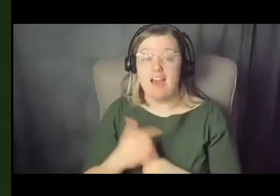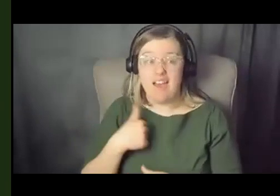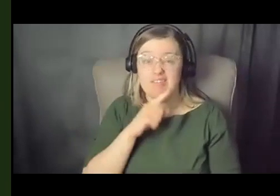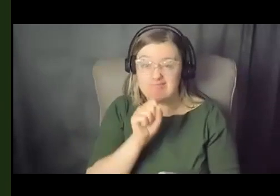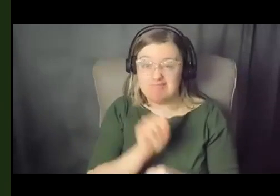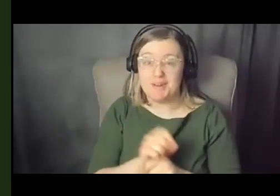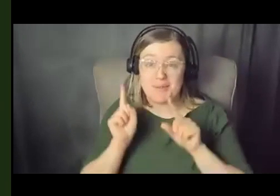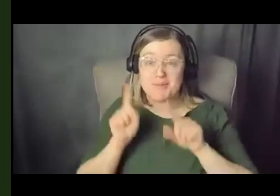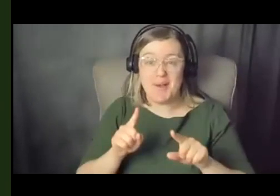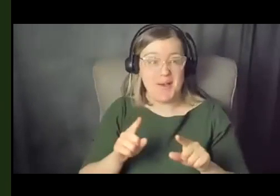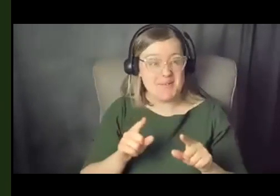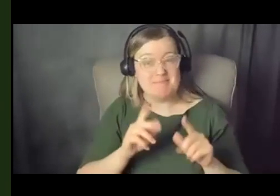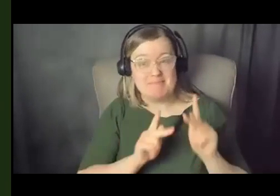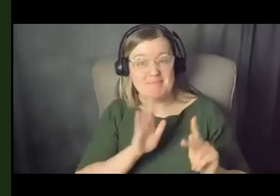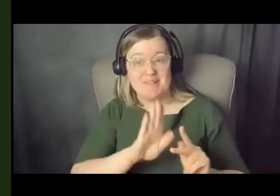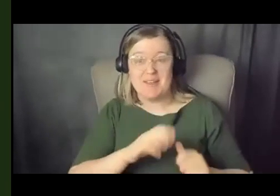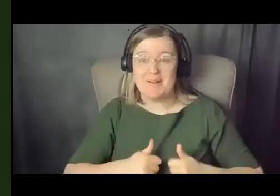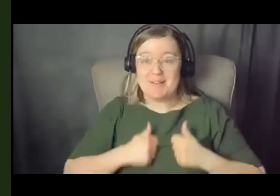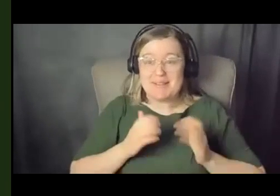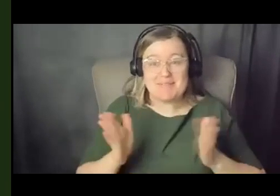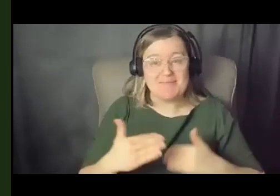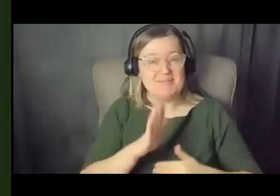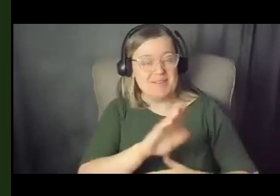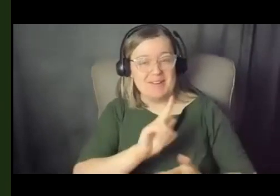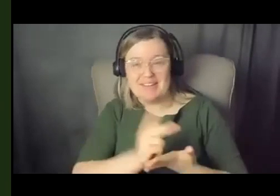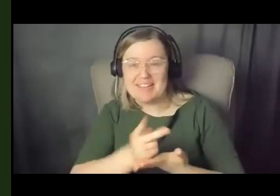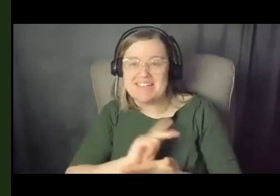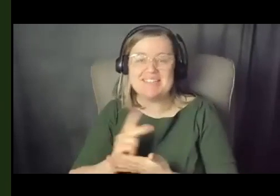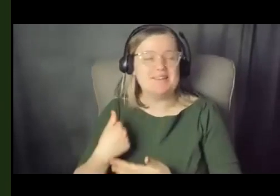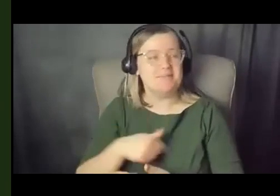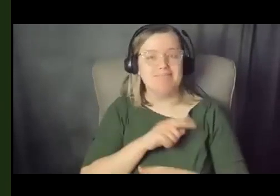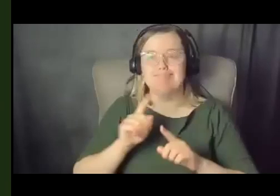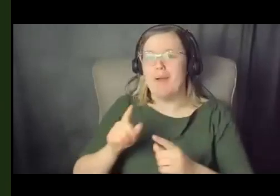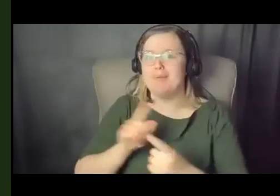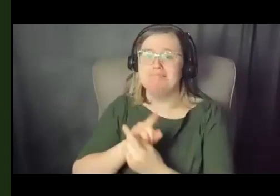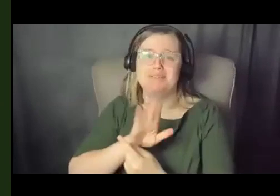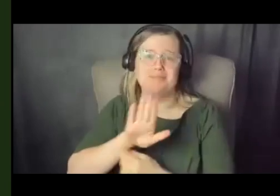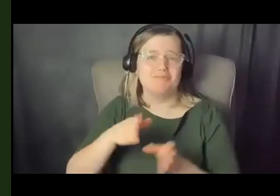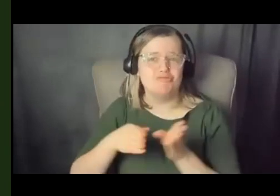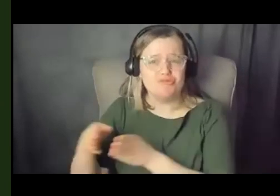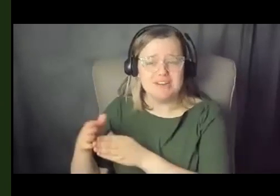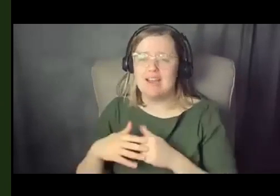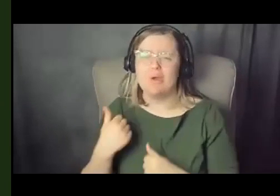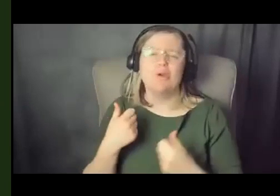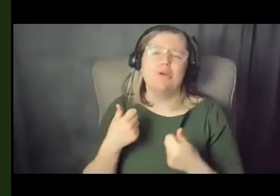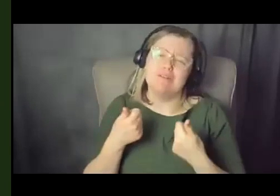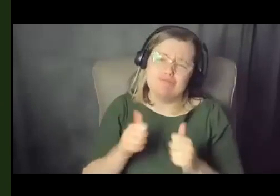living room and kitchen meetings with people, we're on your streets. We try to really meet one on one with people and have